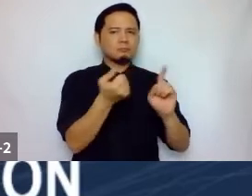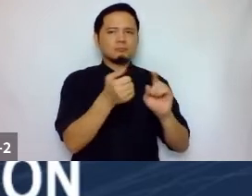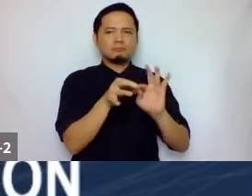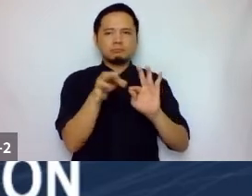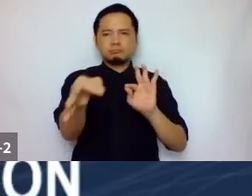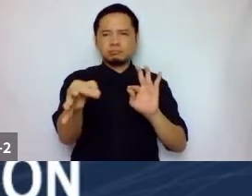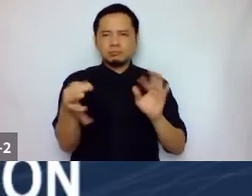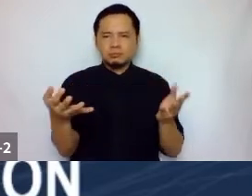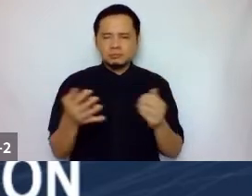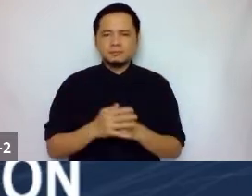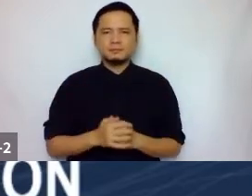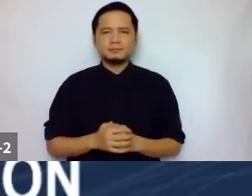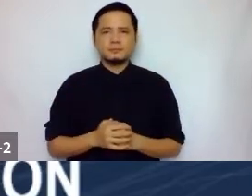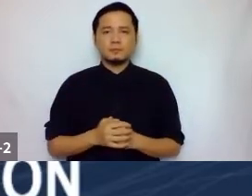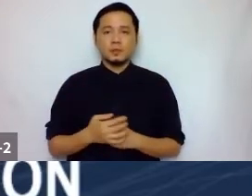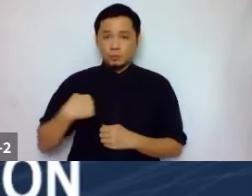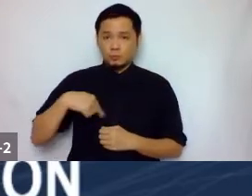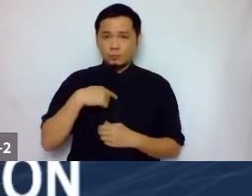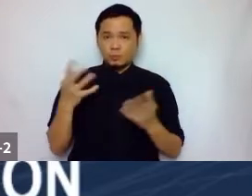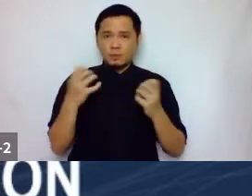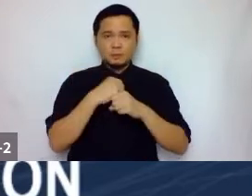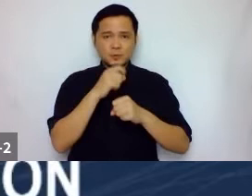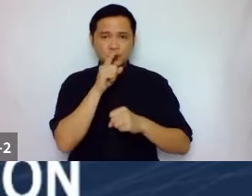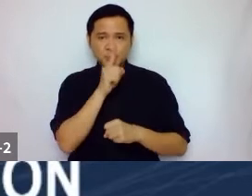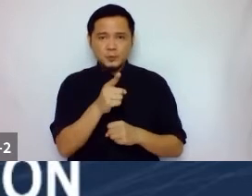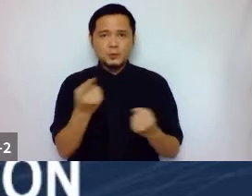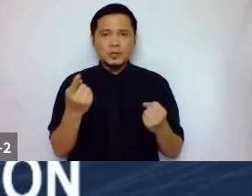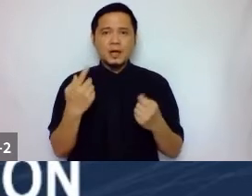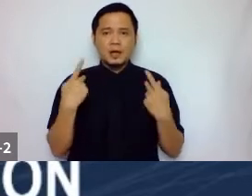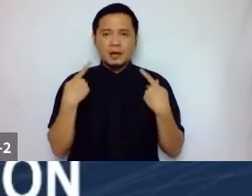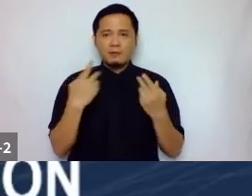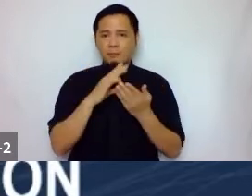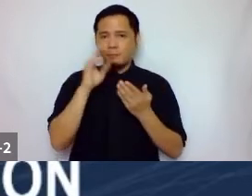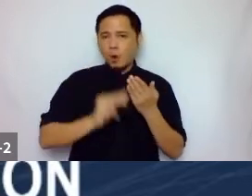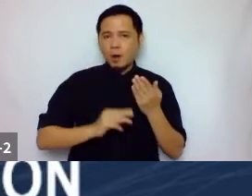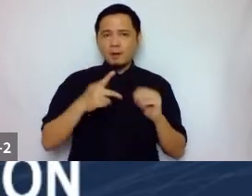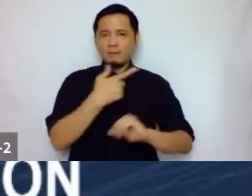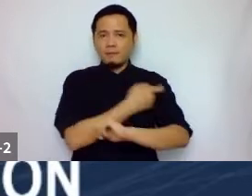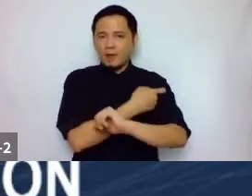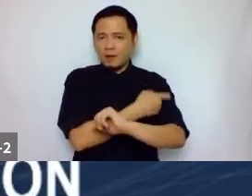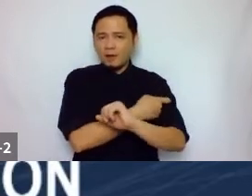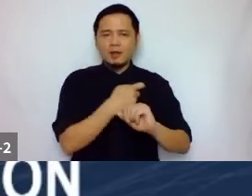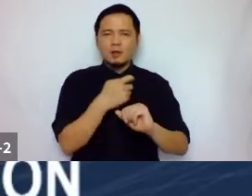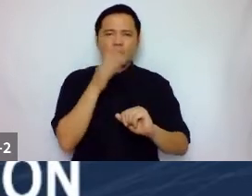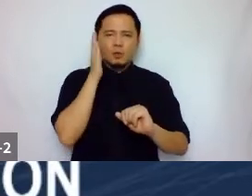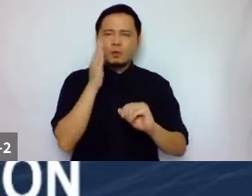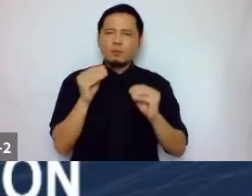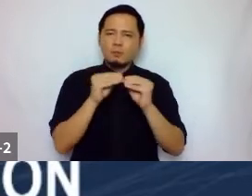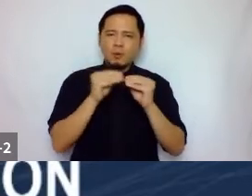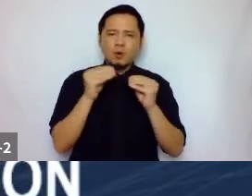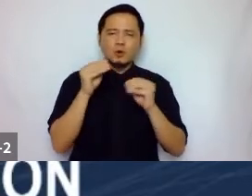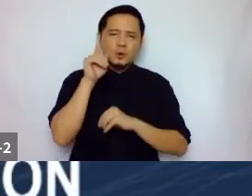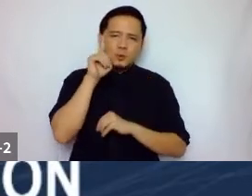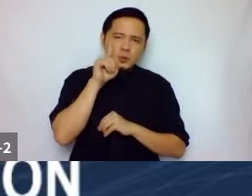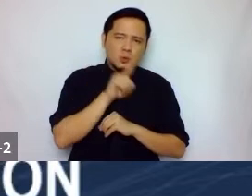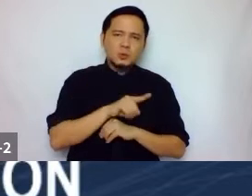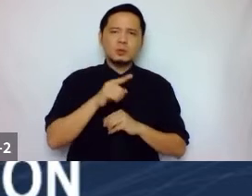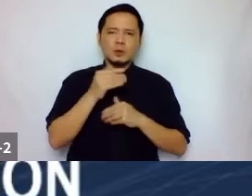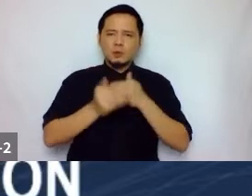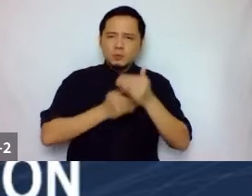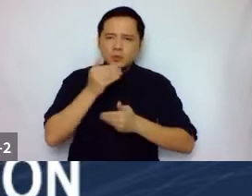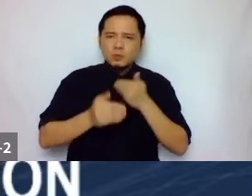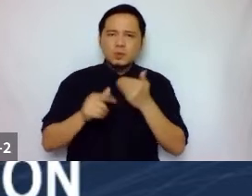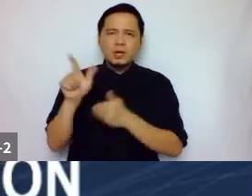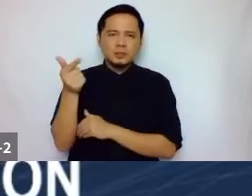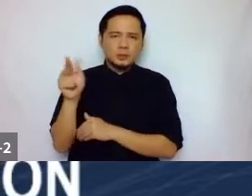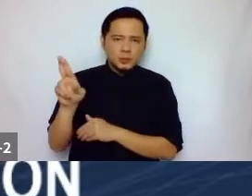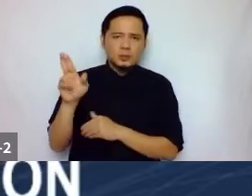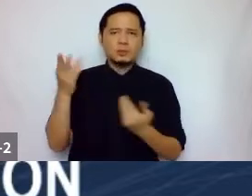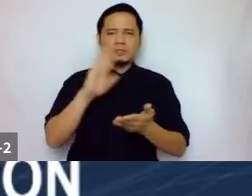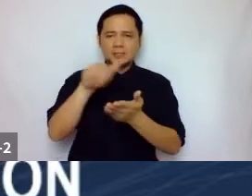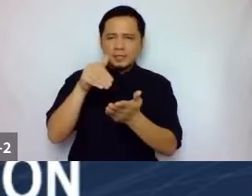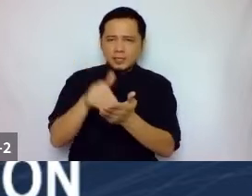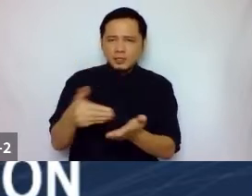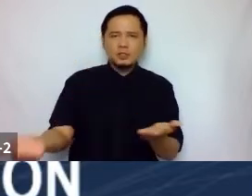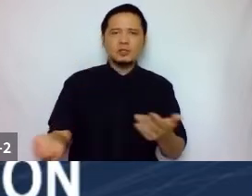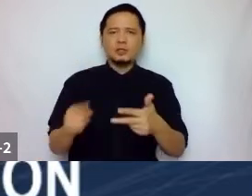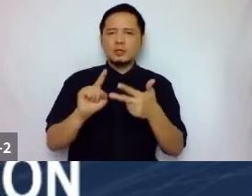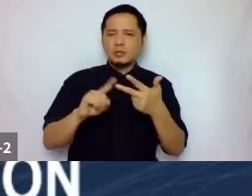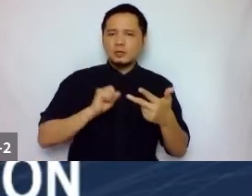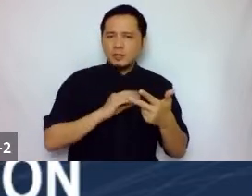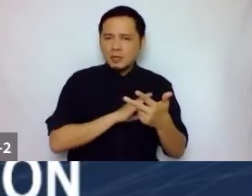So what we can assure is that as we go along with the vaccination program is that our local government units and implementing units will be more efficient.